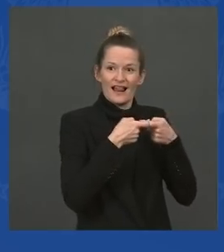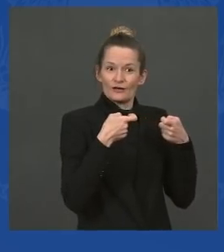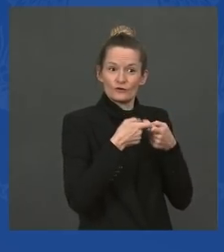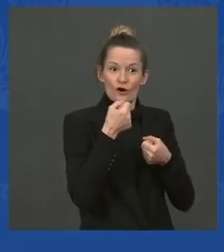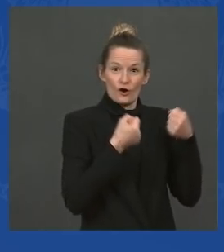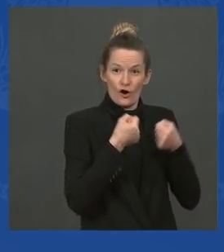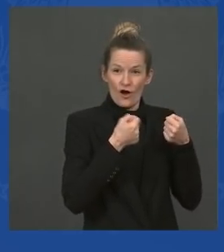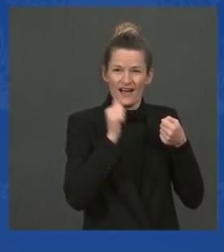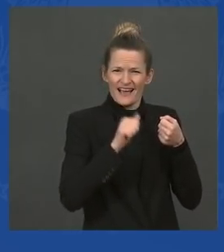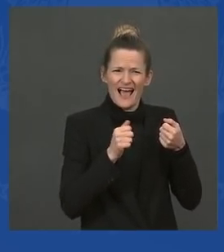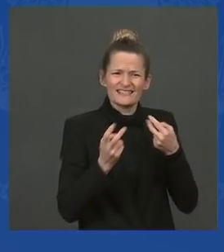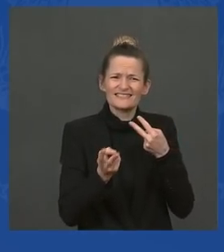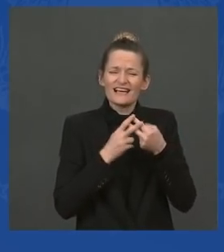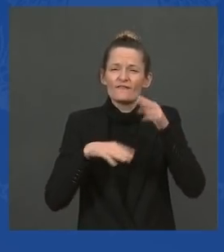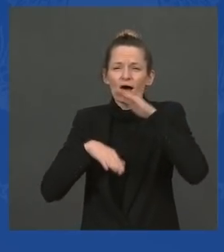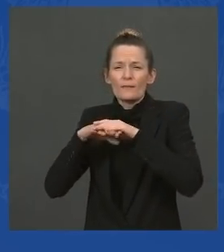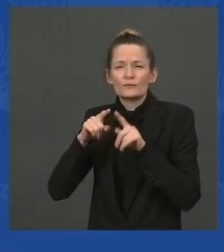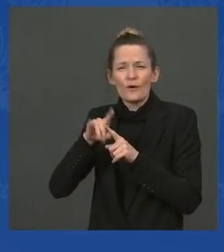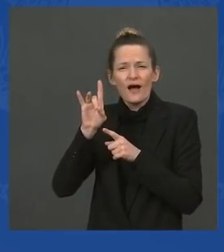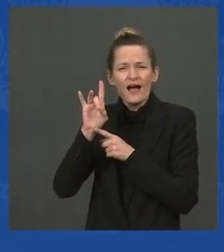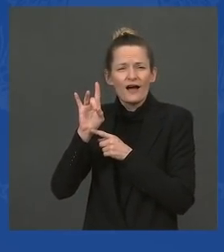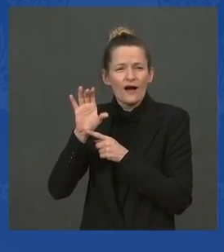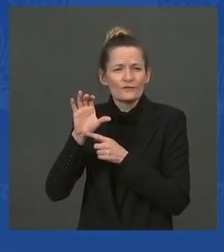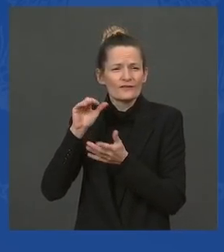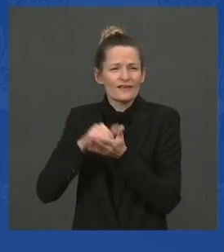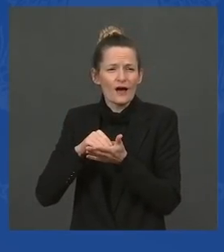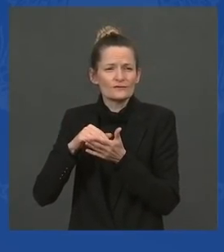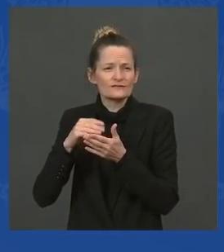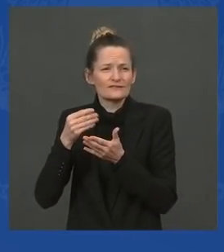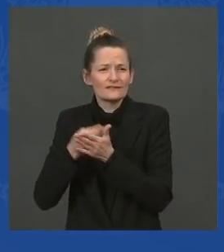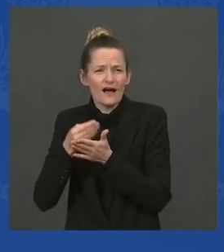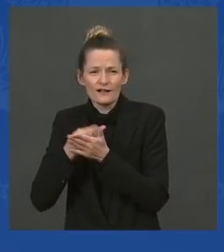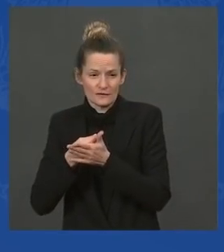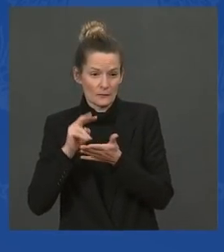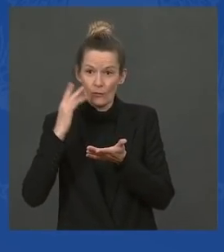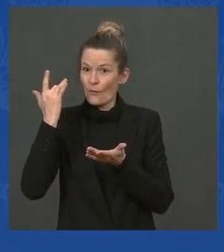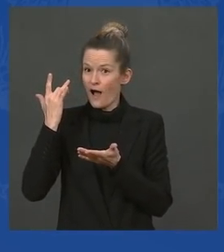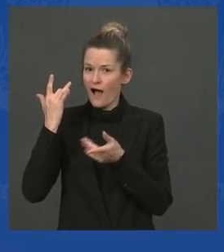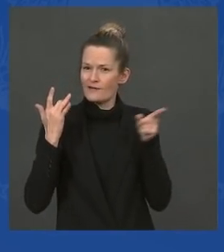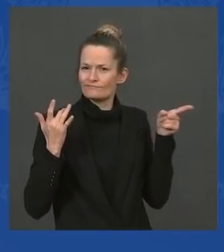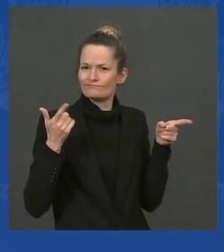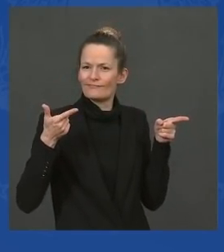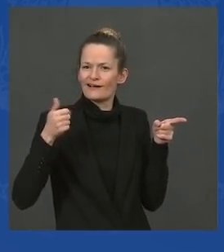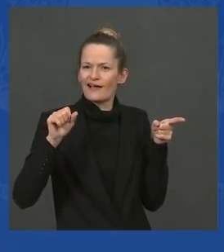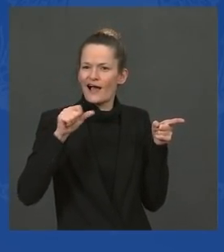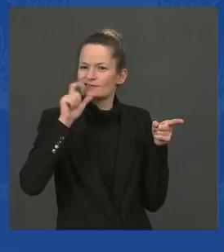And we're going to put those savings within reach of more Americans and create jobs installing solar panels,